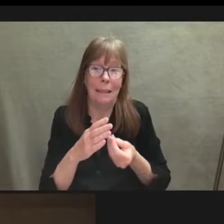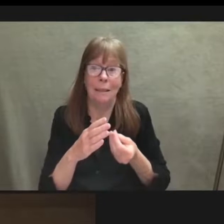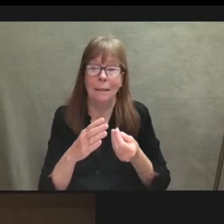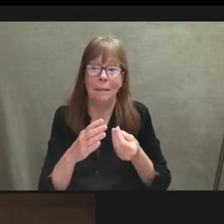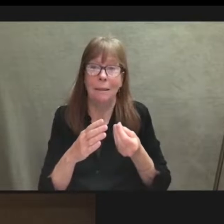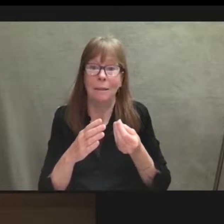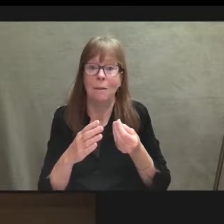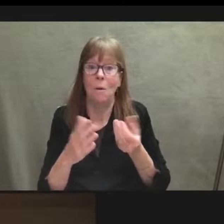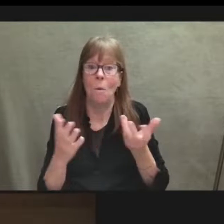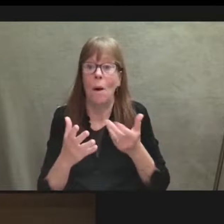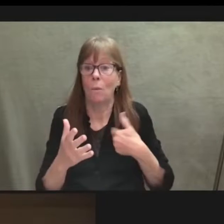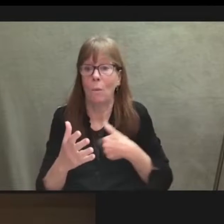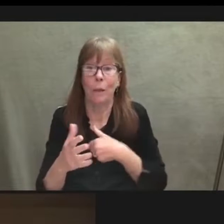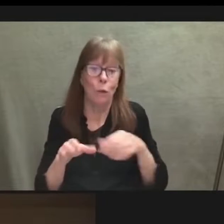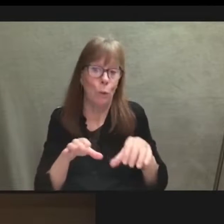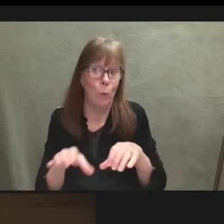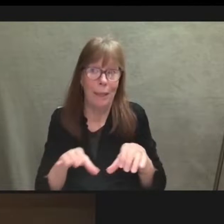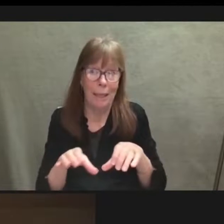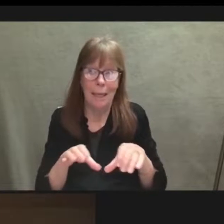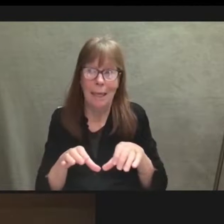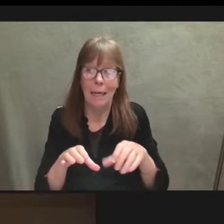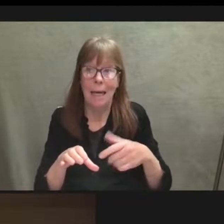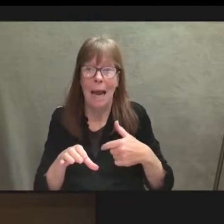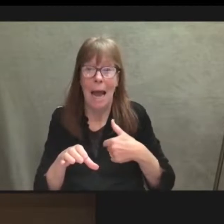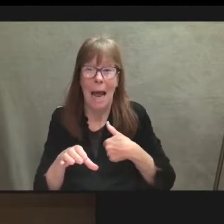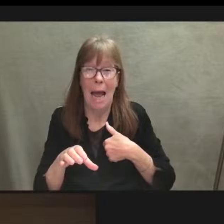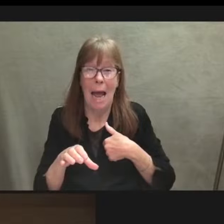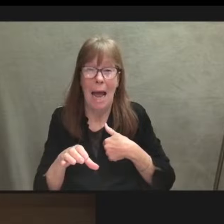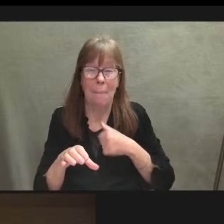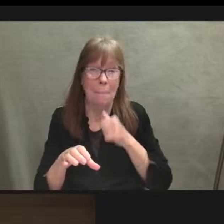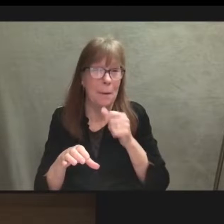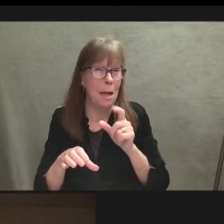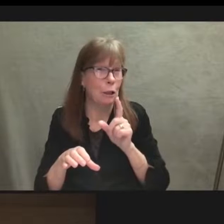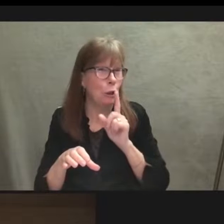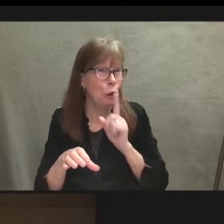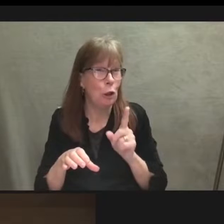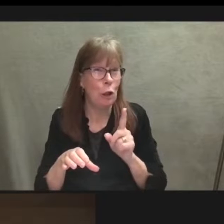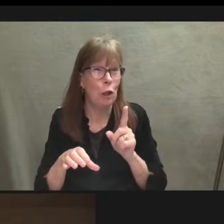in what we're doing, and I’m not sure the right, the path to improve that.